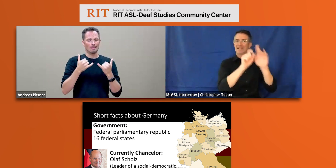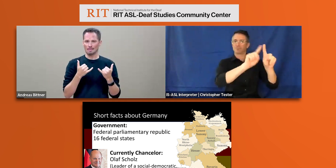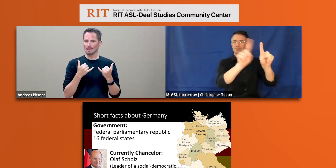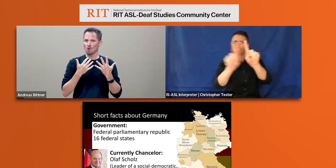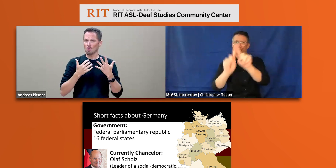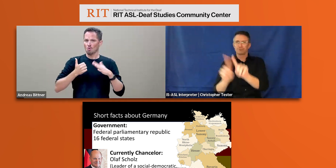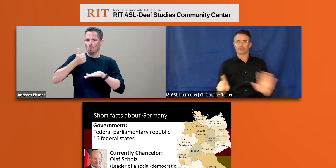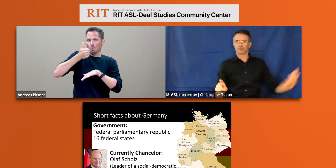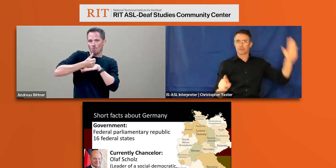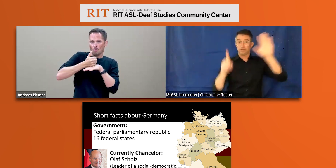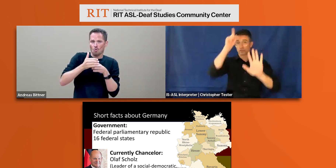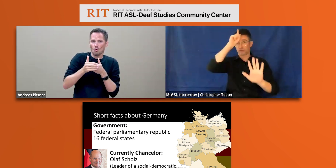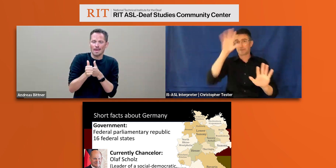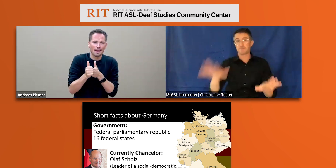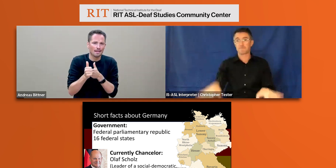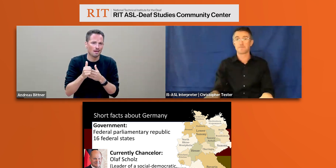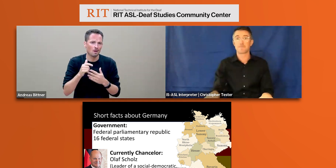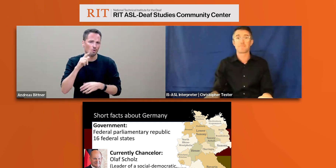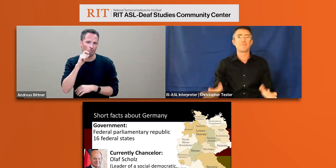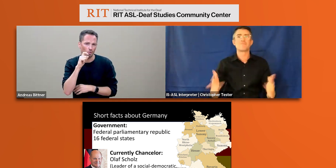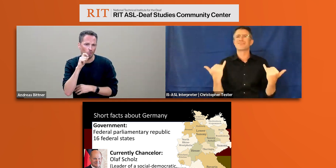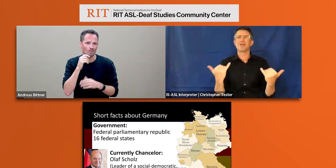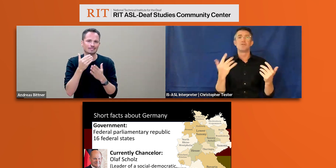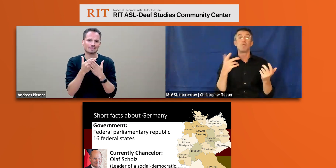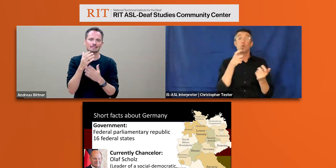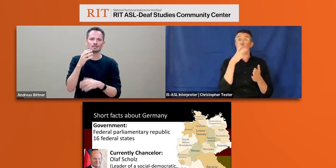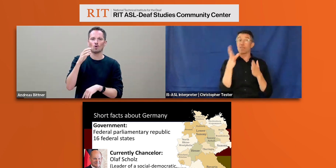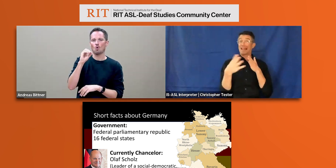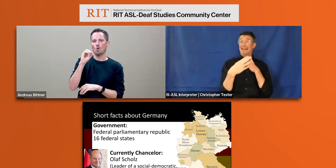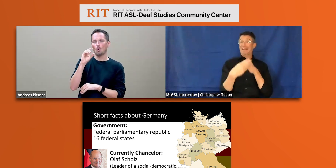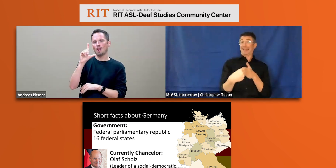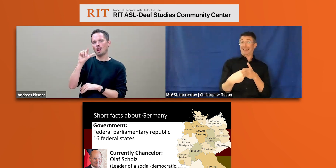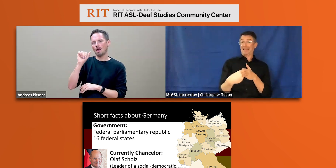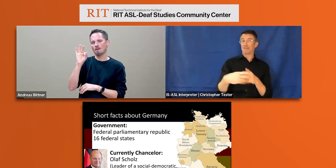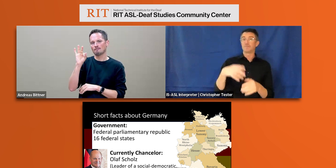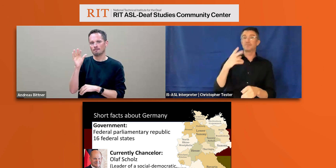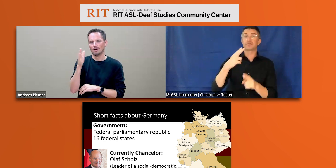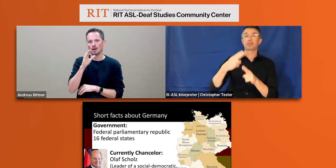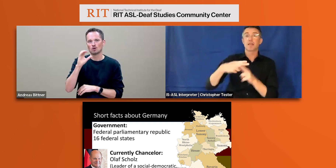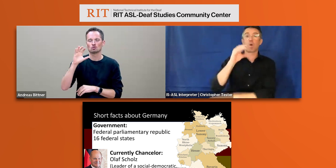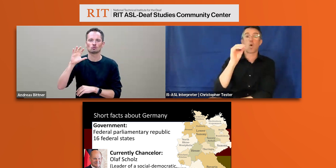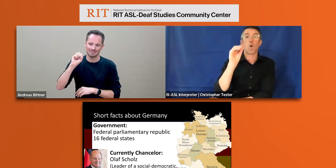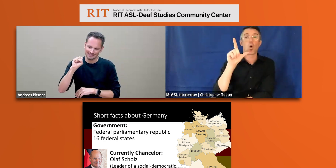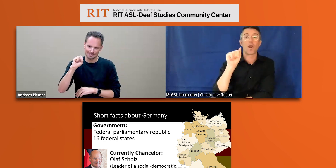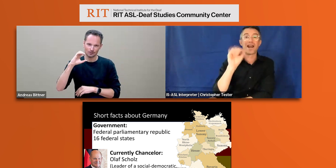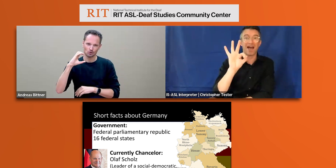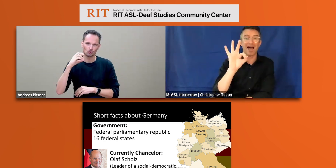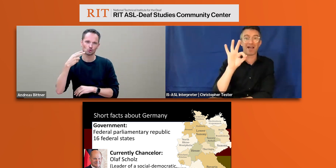Education is typically by state...